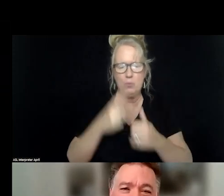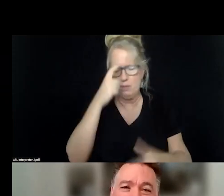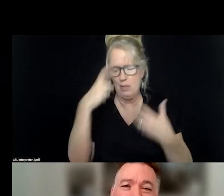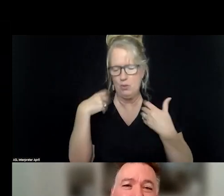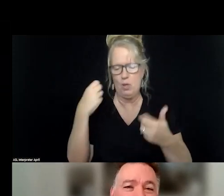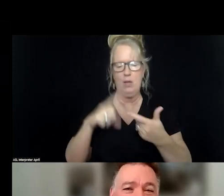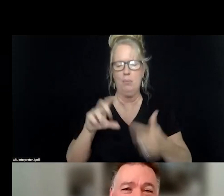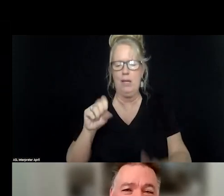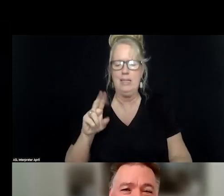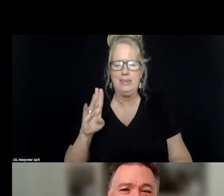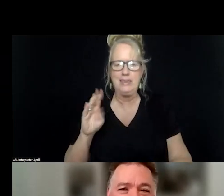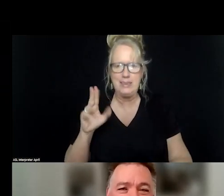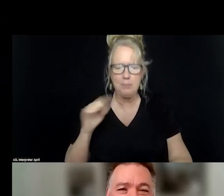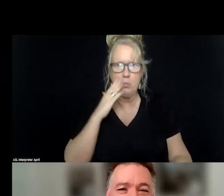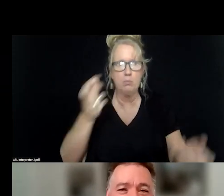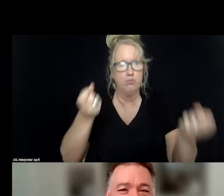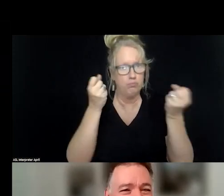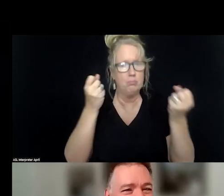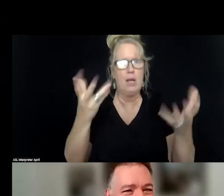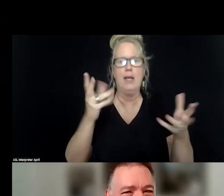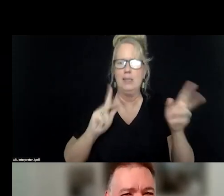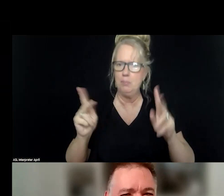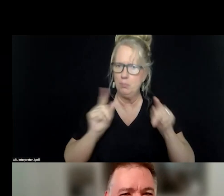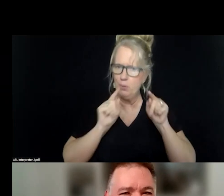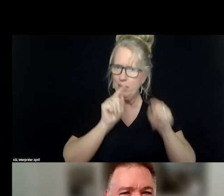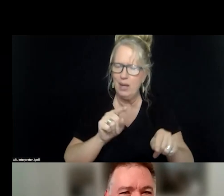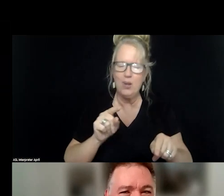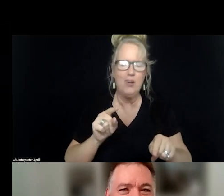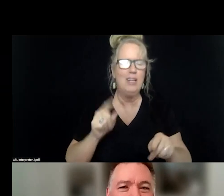CHALLENGES BECAUSE SO MANY PEOPLE END UP THERE..